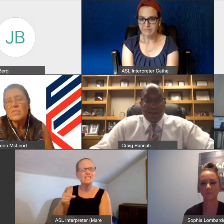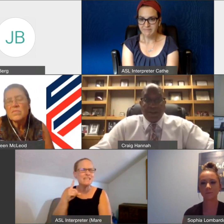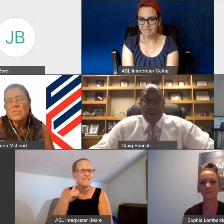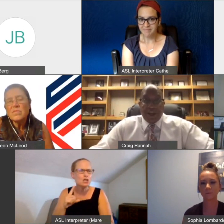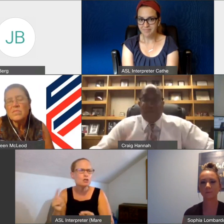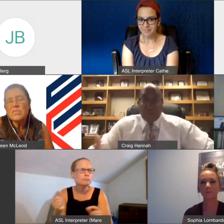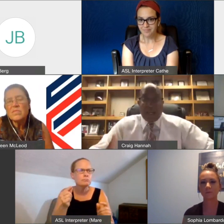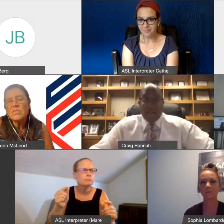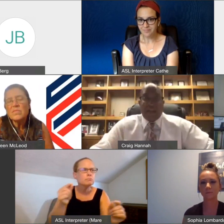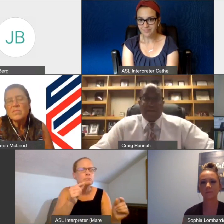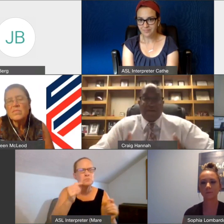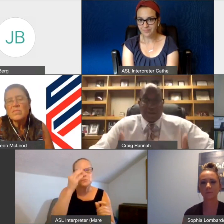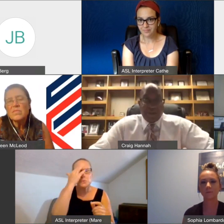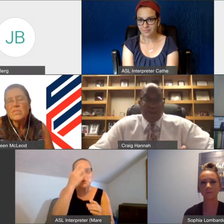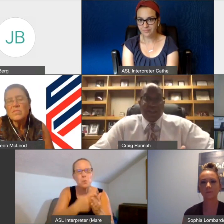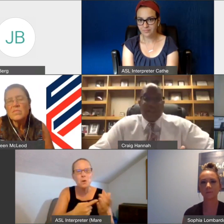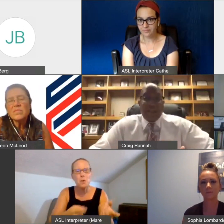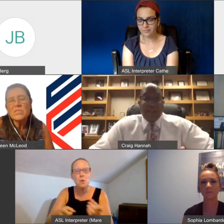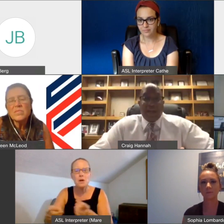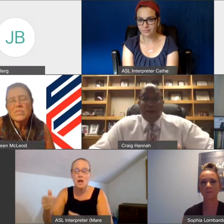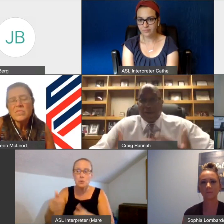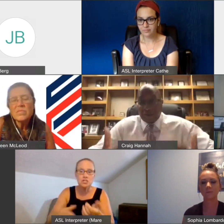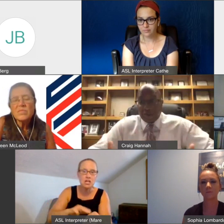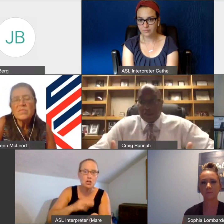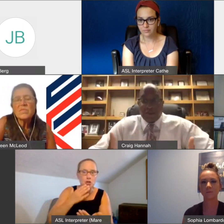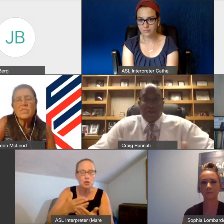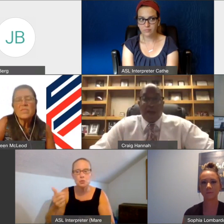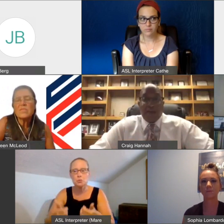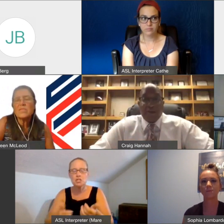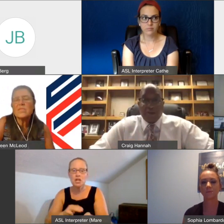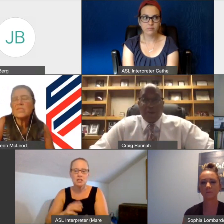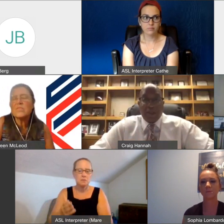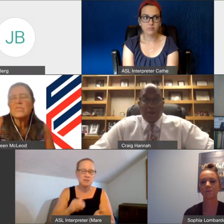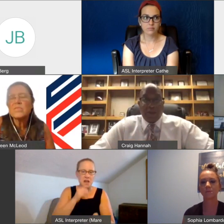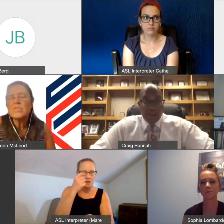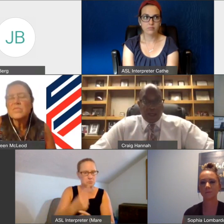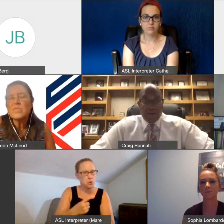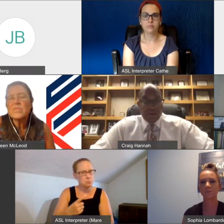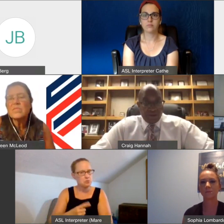about things if we wanna have to have someone investigate how a particular provider is going into it.